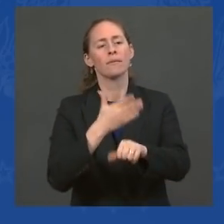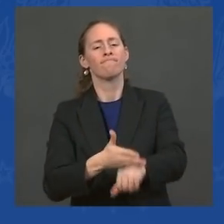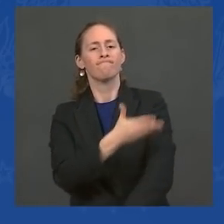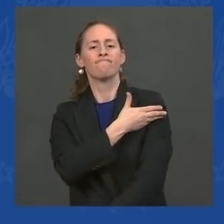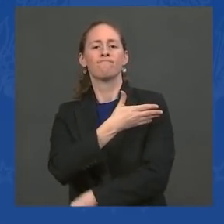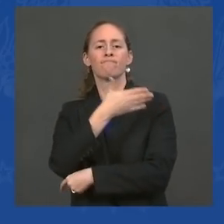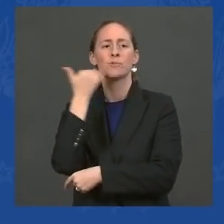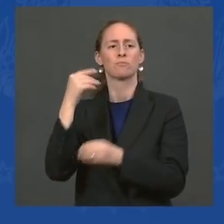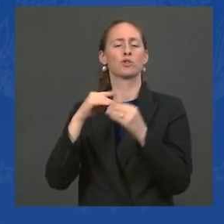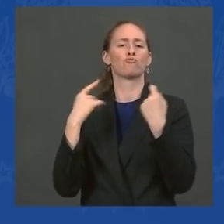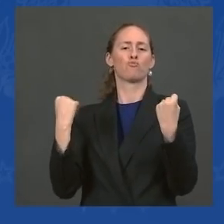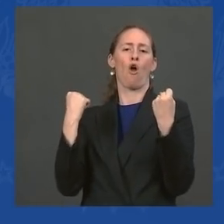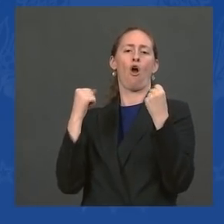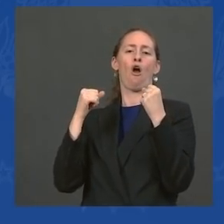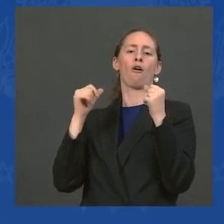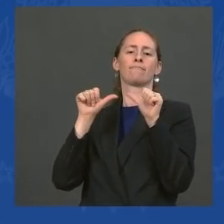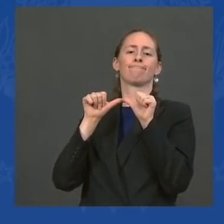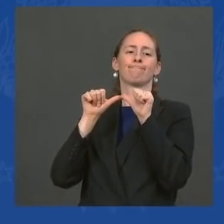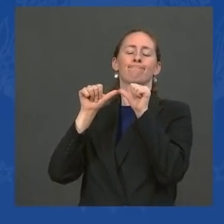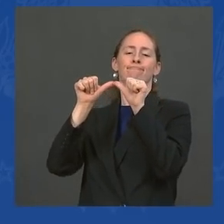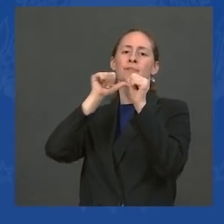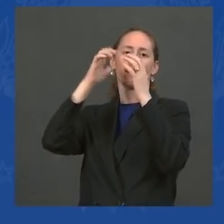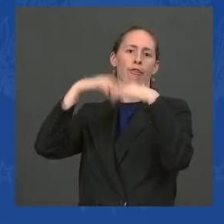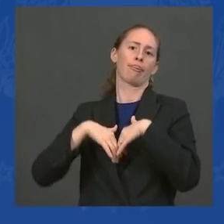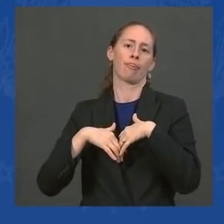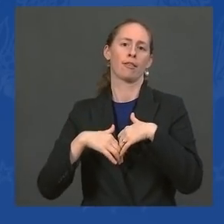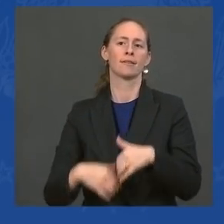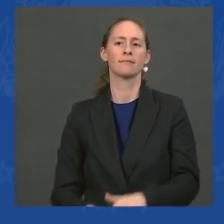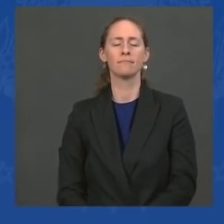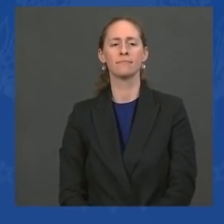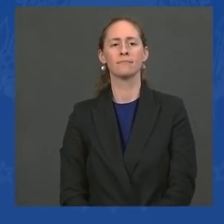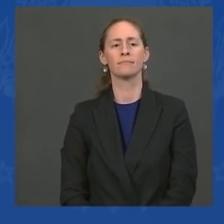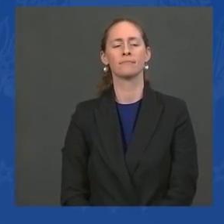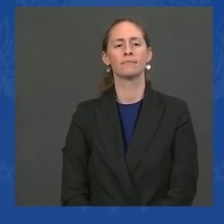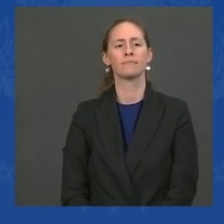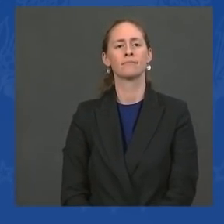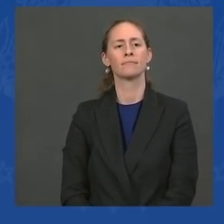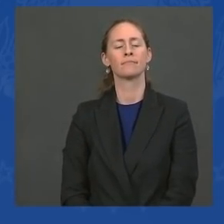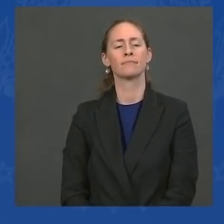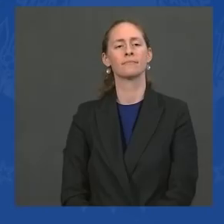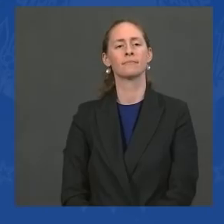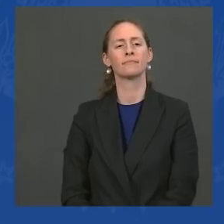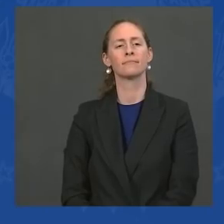on the climate crisis. It includes creation of a Civilian Climate Corps, similar to President Franklin